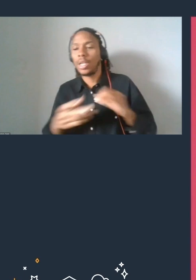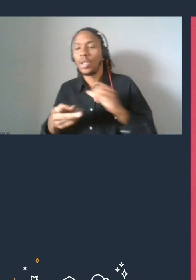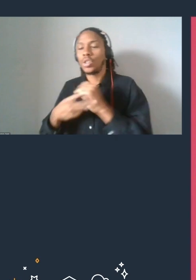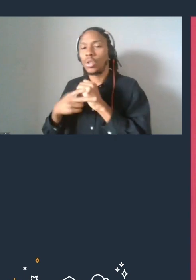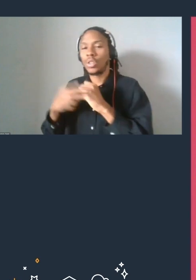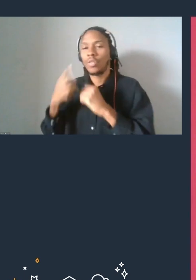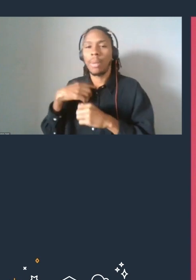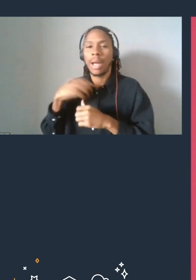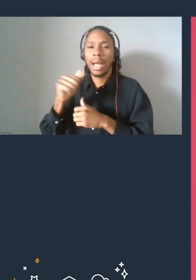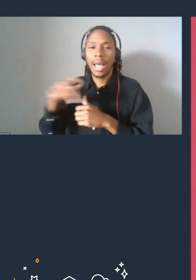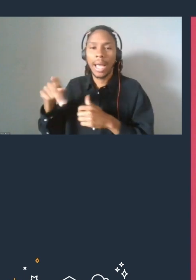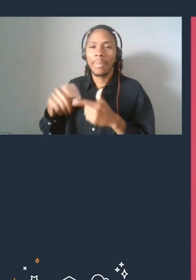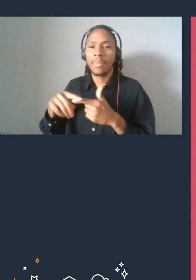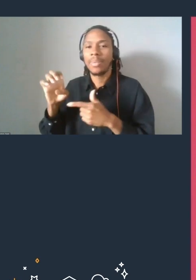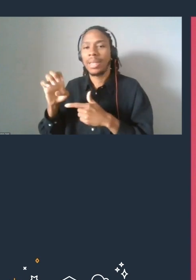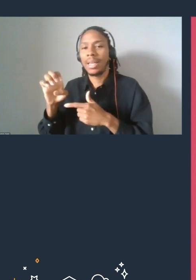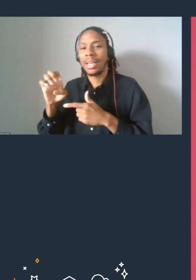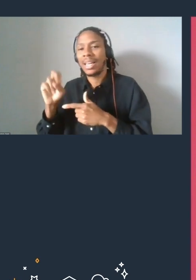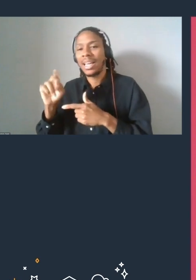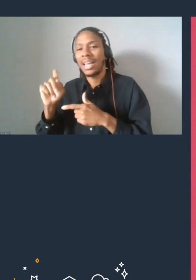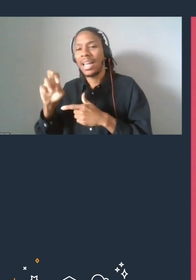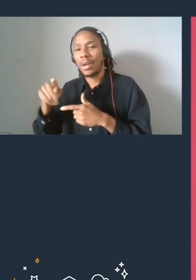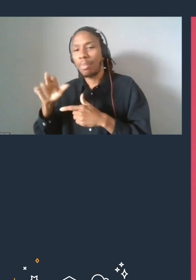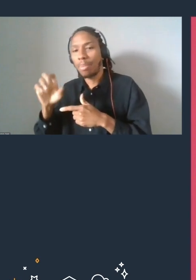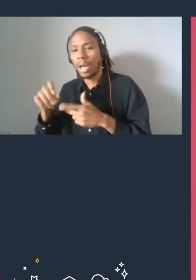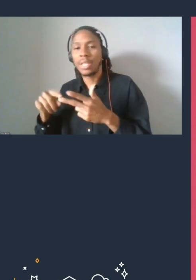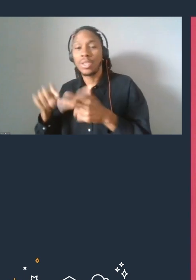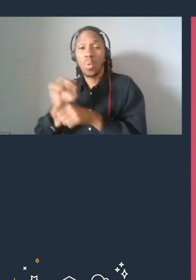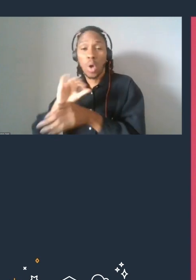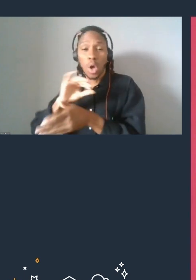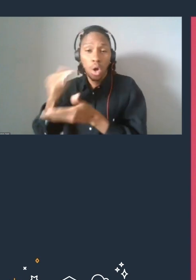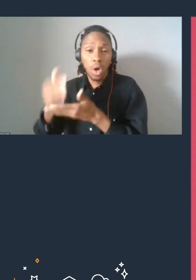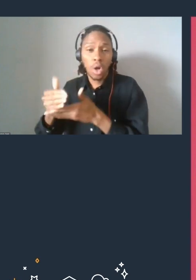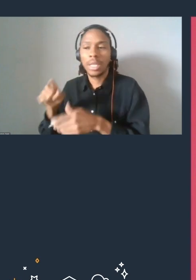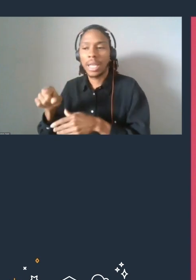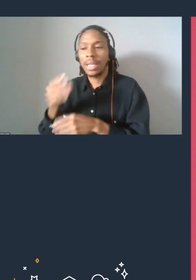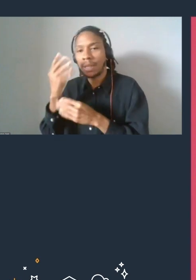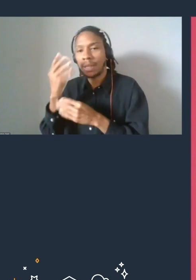storage for my workloads where the data is private and you're really looking for this one